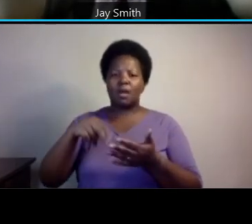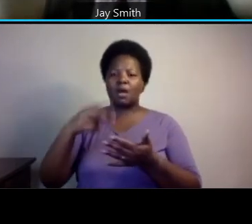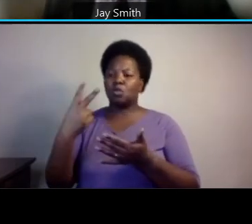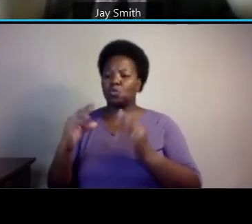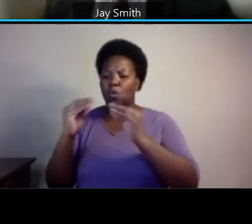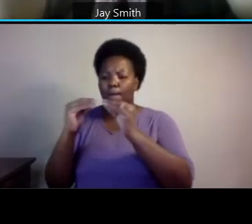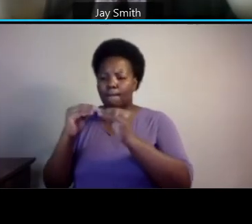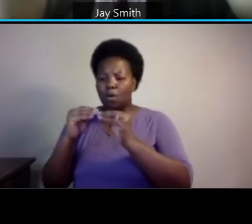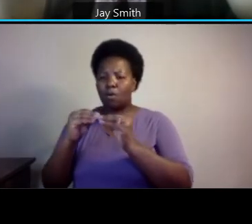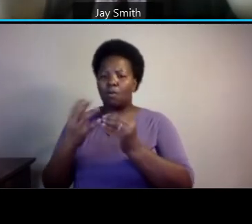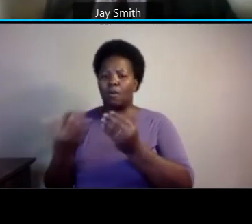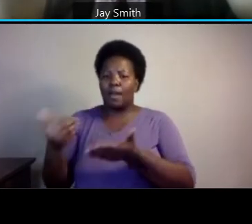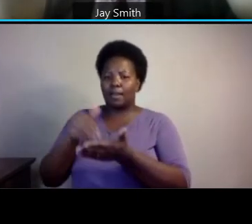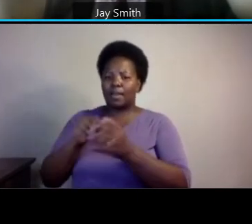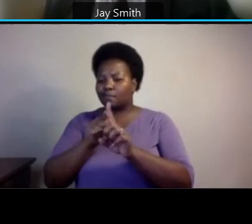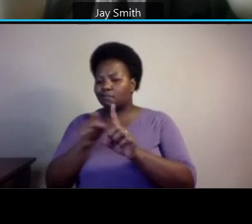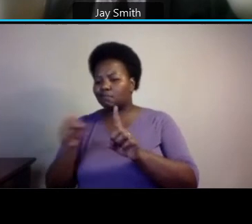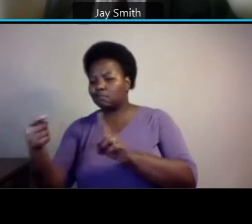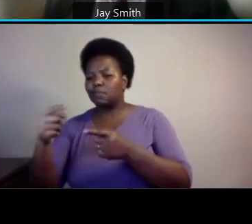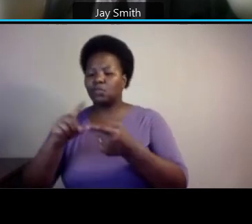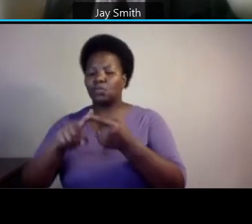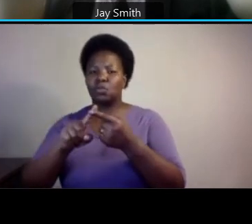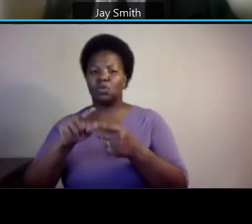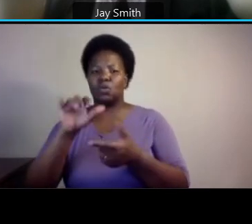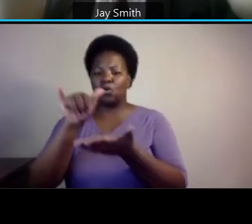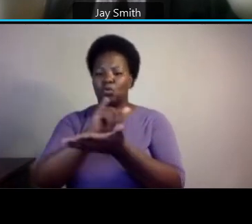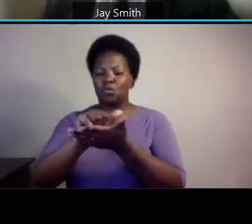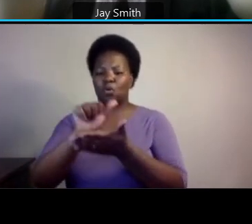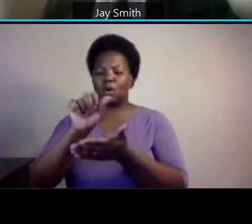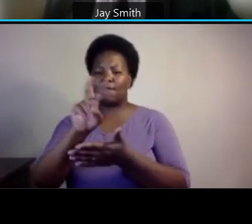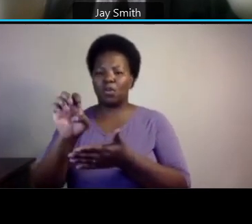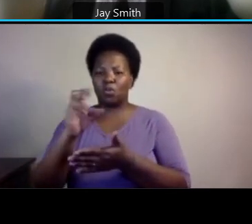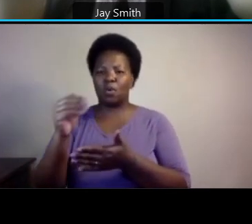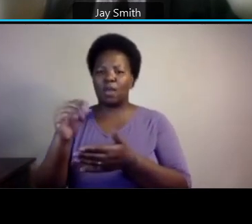to new york avenue and then another two lanes of traffic which take you eastbound on florida avenue